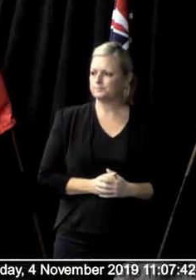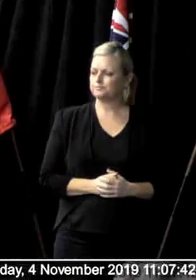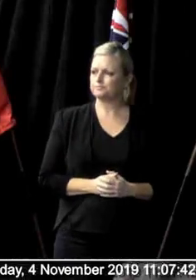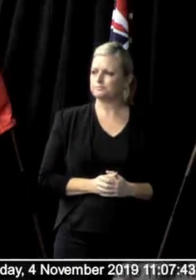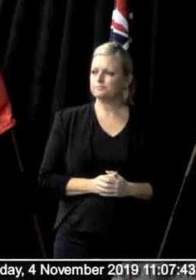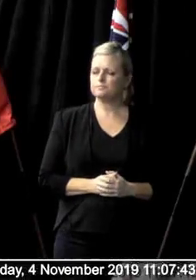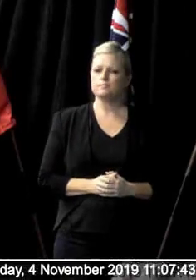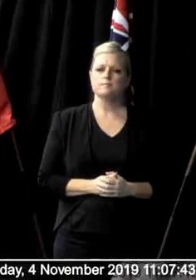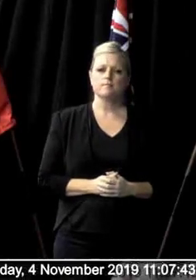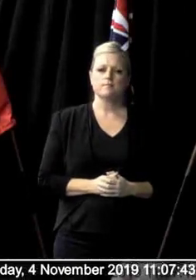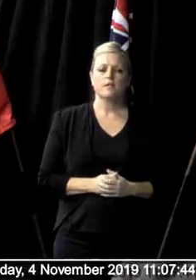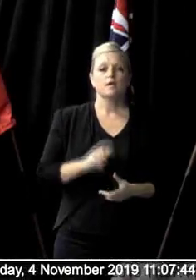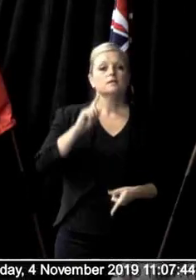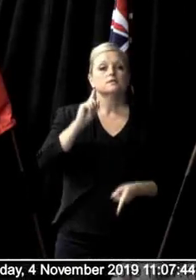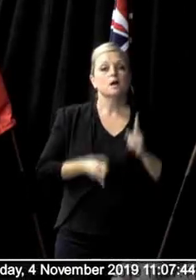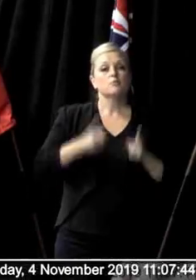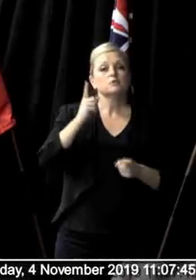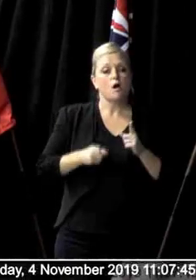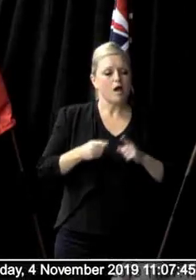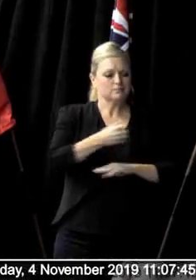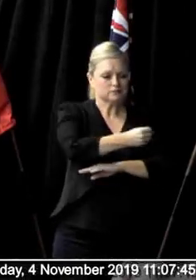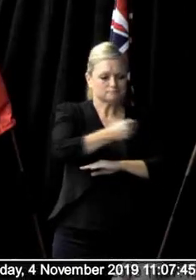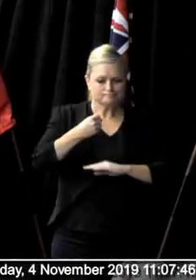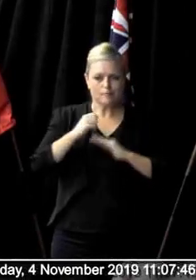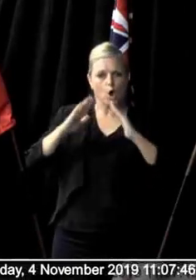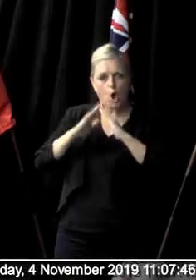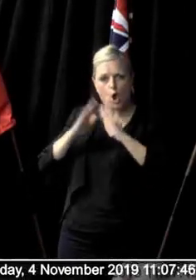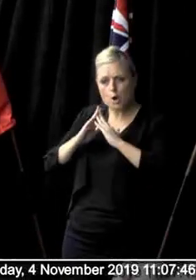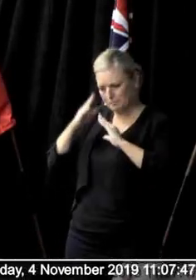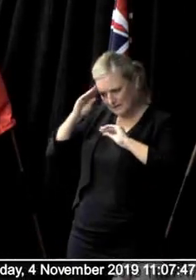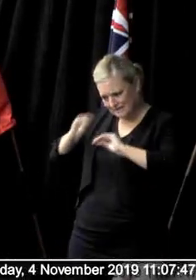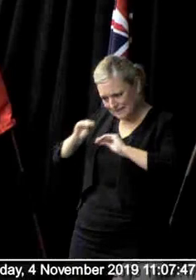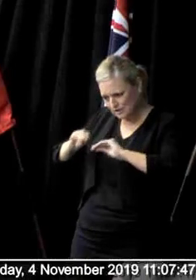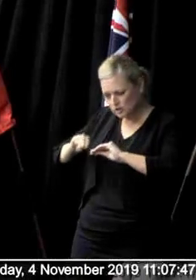In some cases, home schooling or paying private school fees is simply not an option.